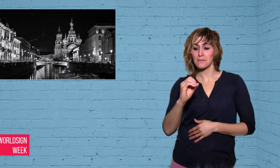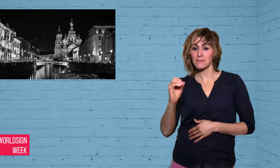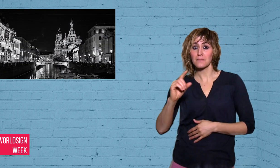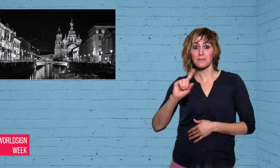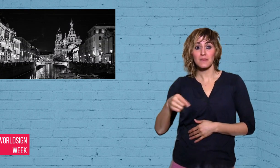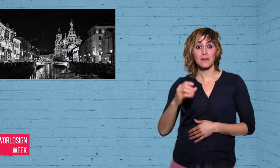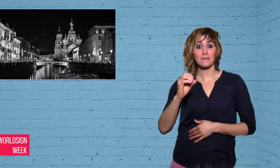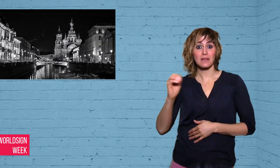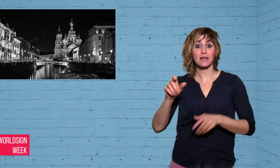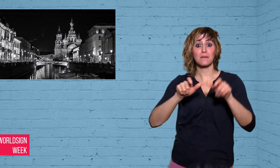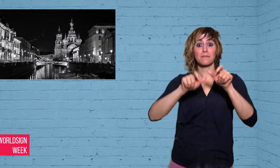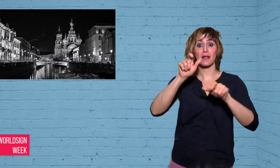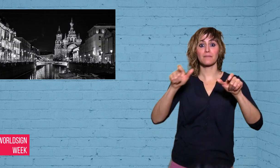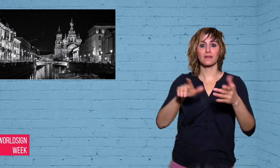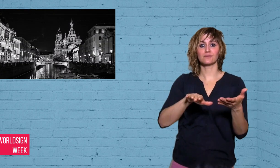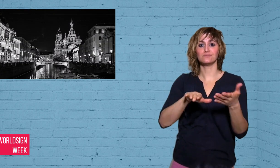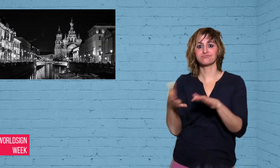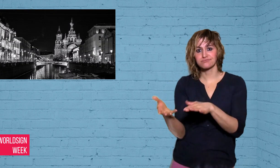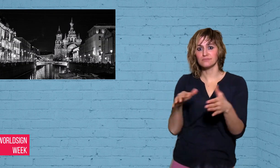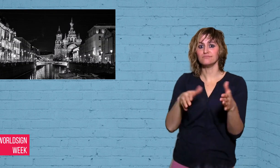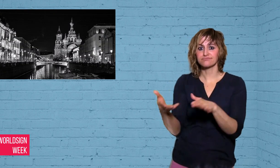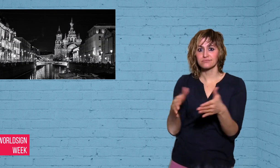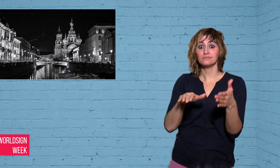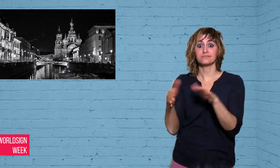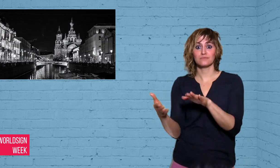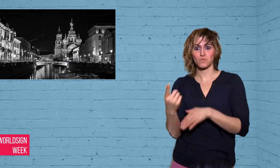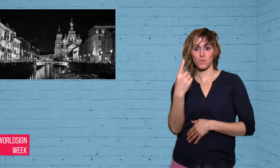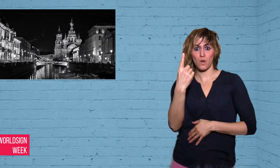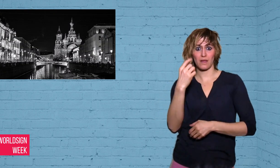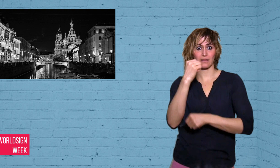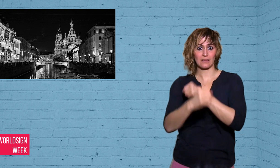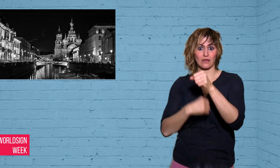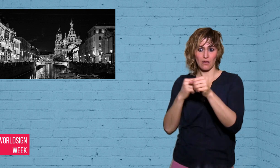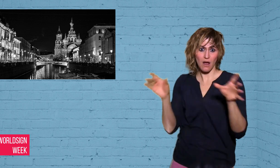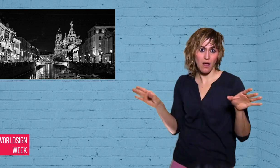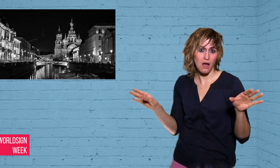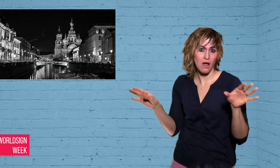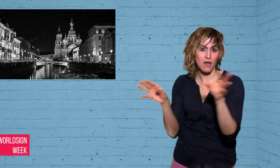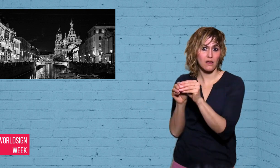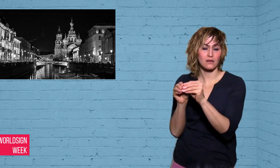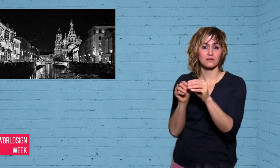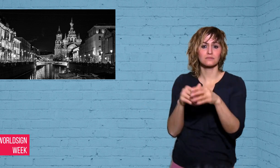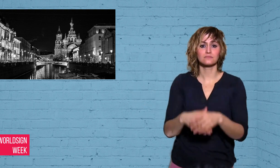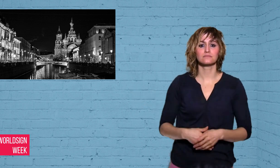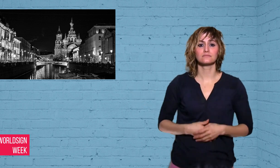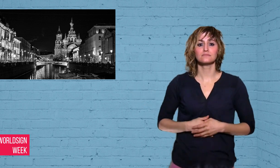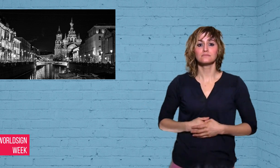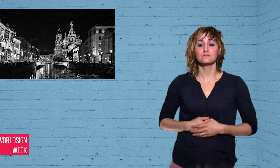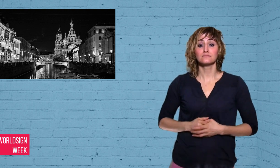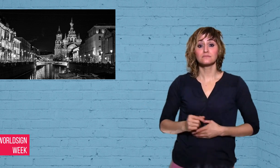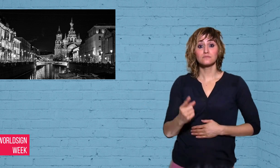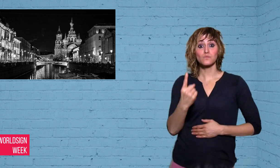chemicals and many cause cancer.